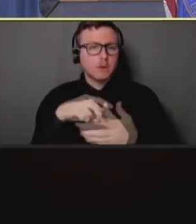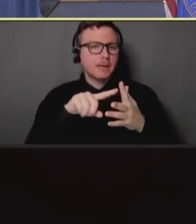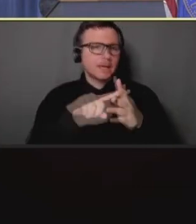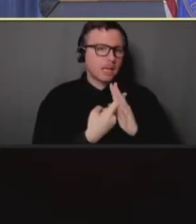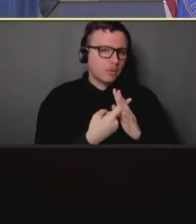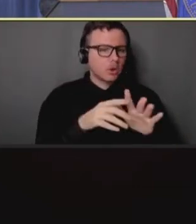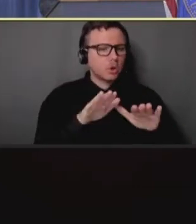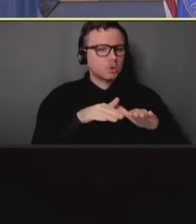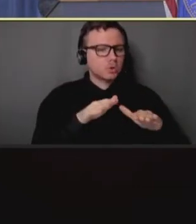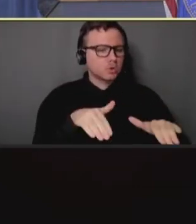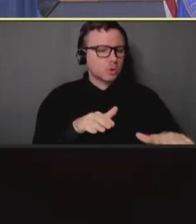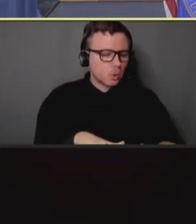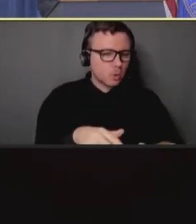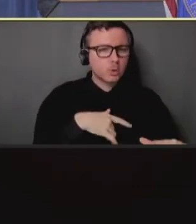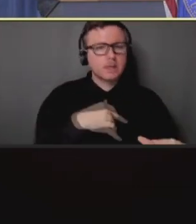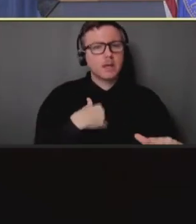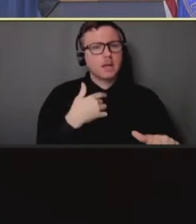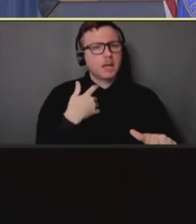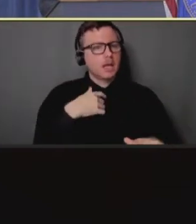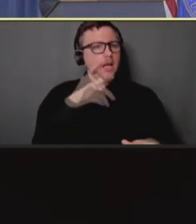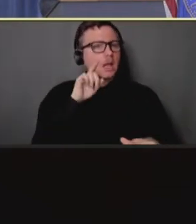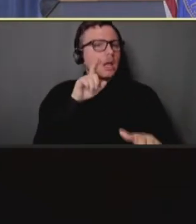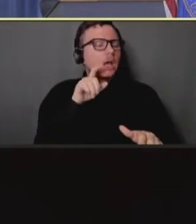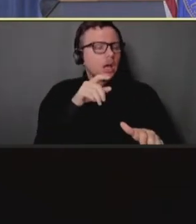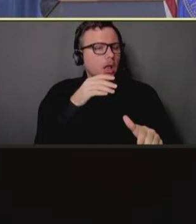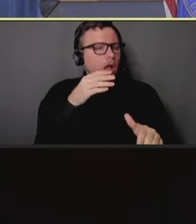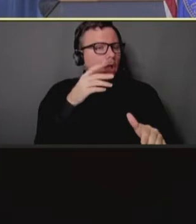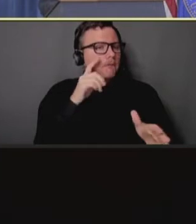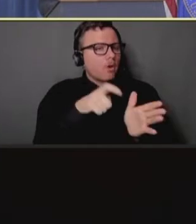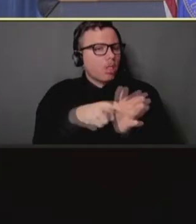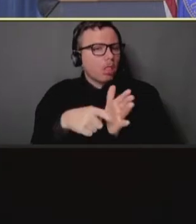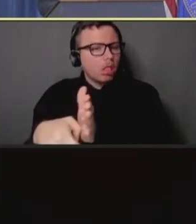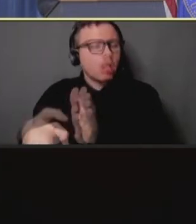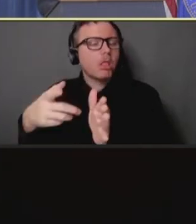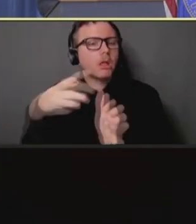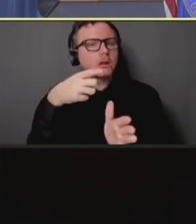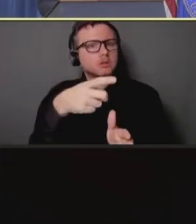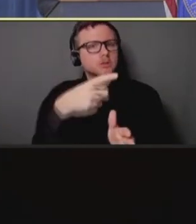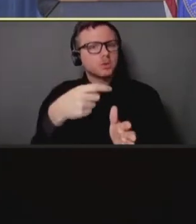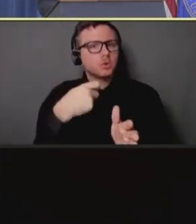And we've been following the eradication program to some extent, and I'd like to share my own